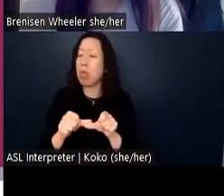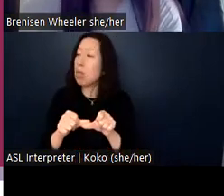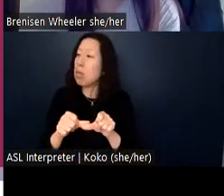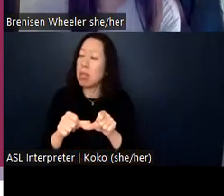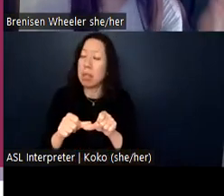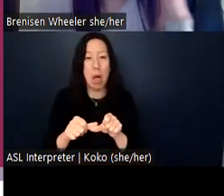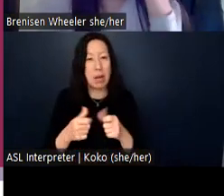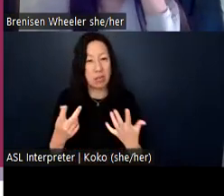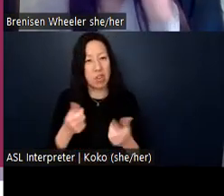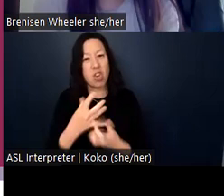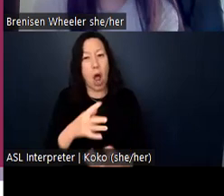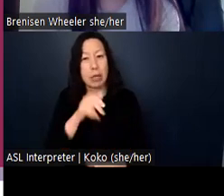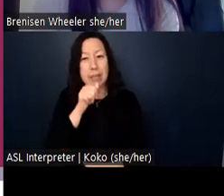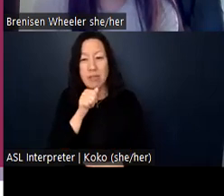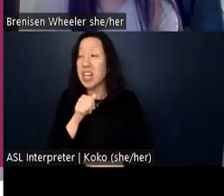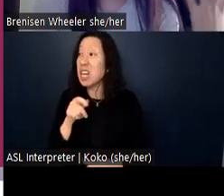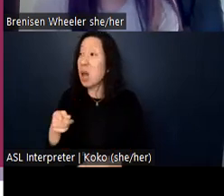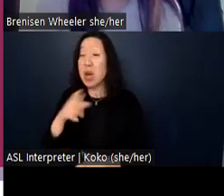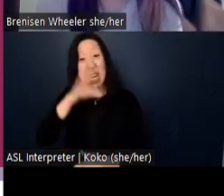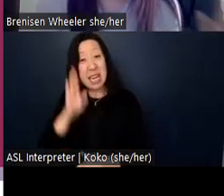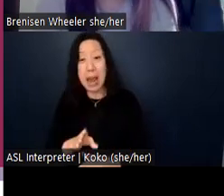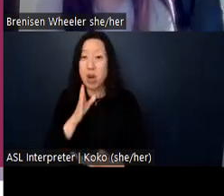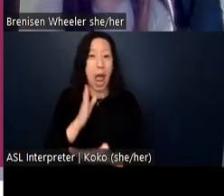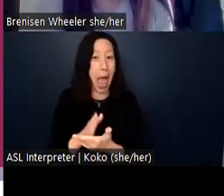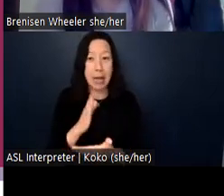ends. So that can be something that people experience ongoing.